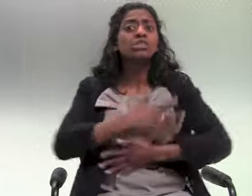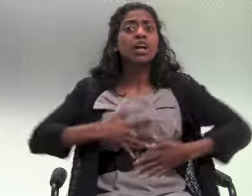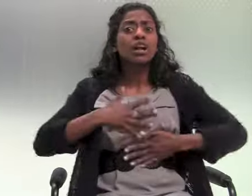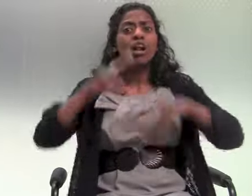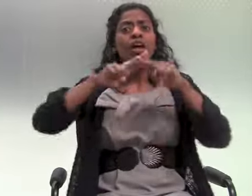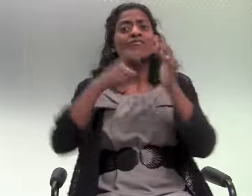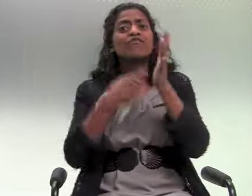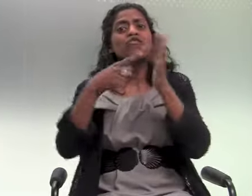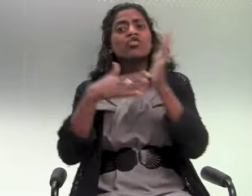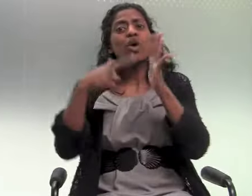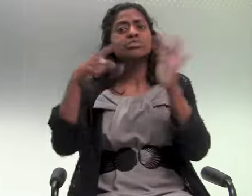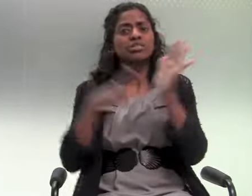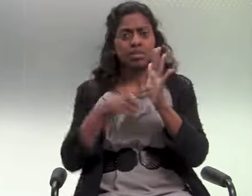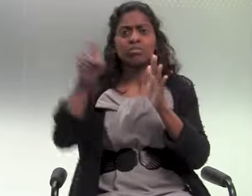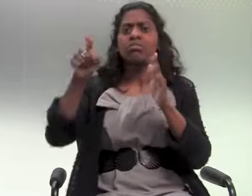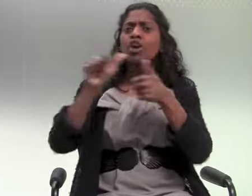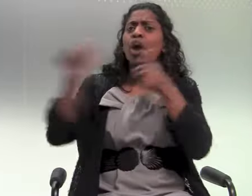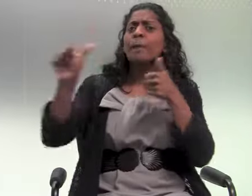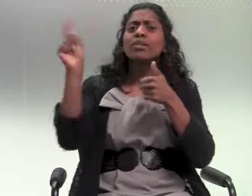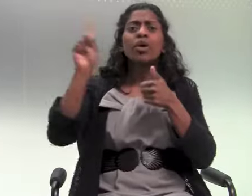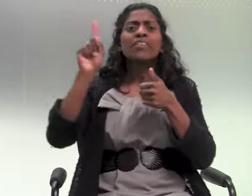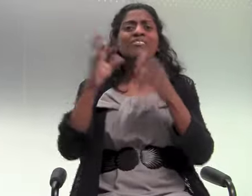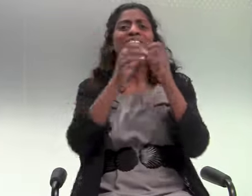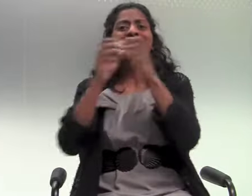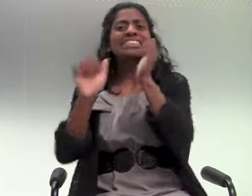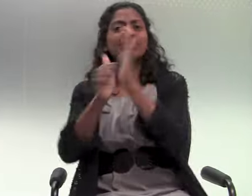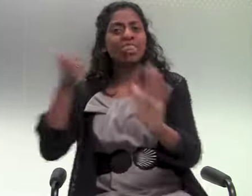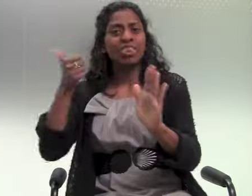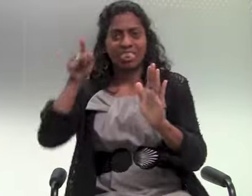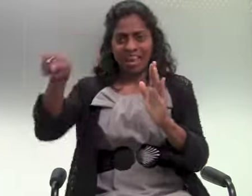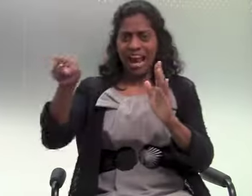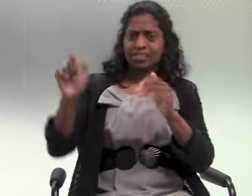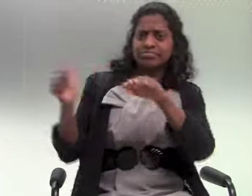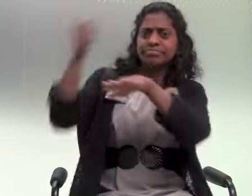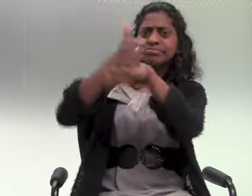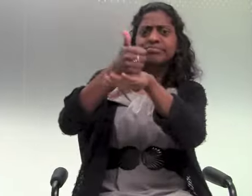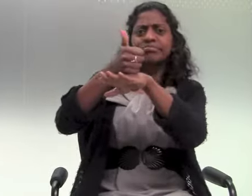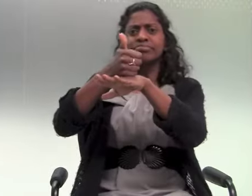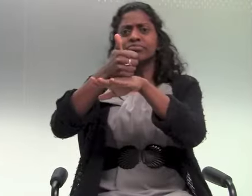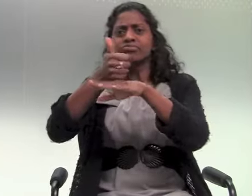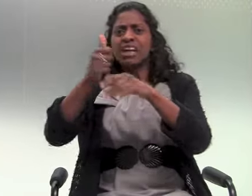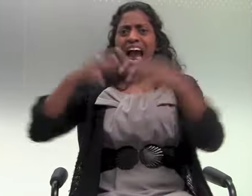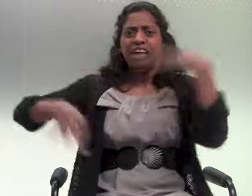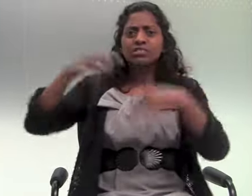of 'Frozen' devised by a theatre company called 'Fingersmith'. The play incorporated both